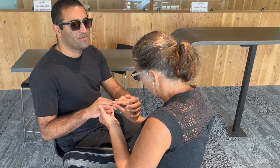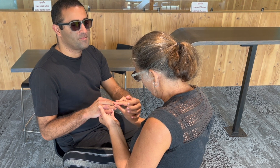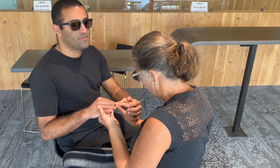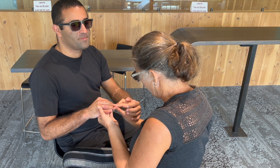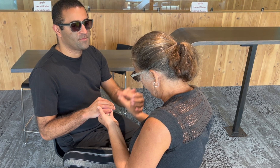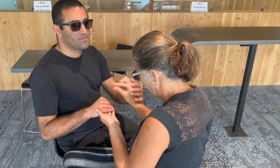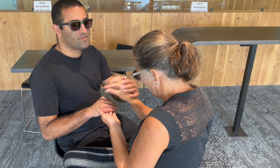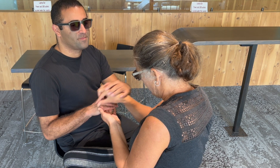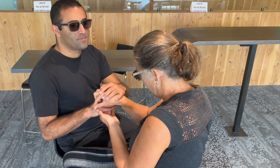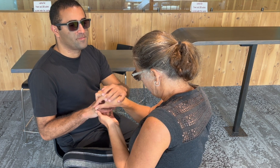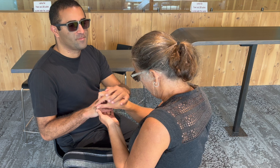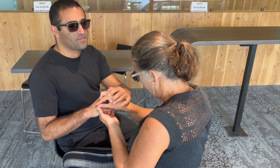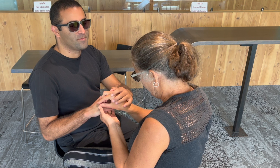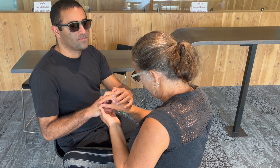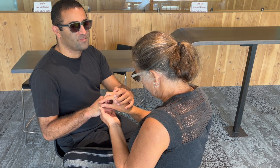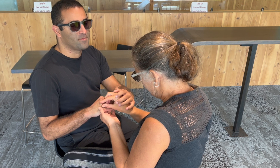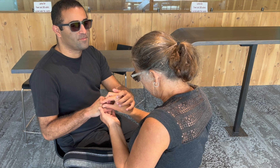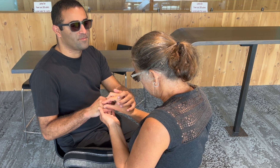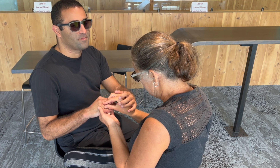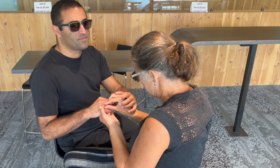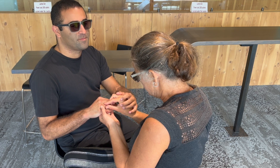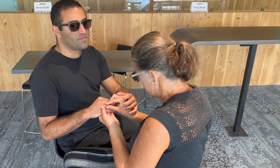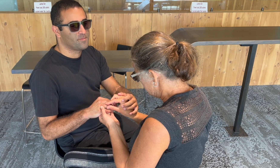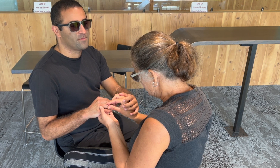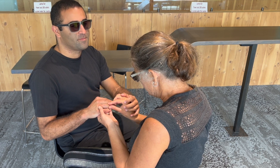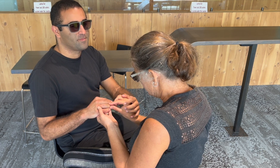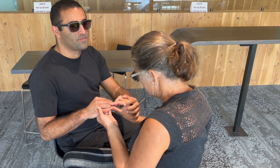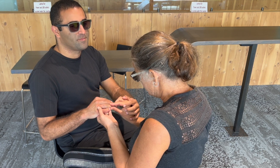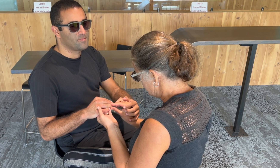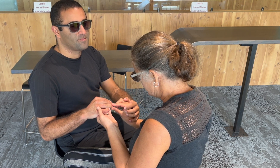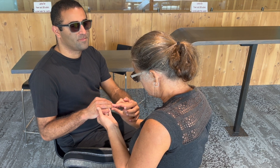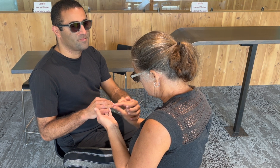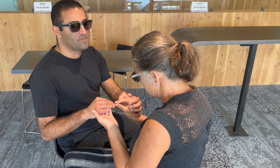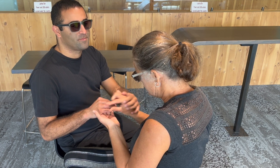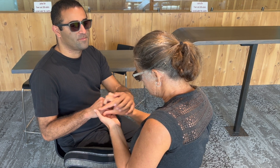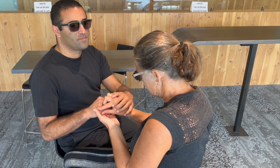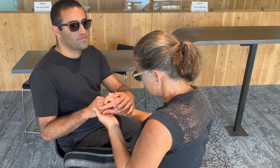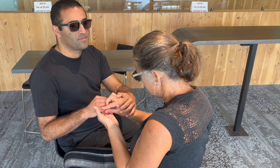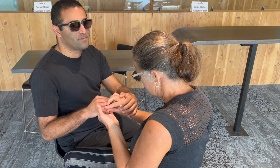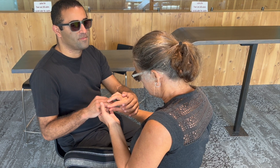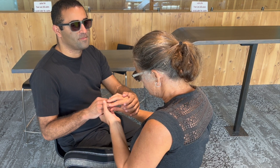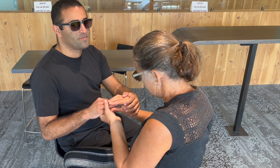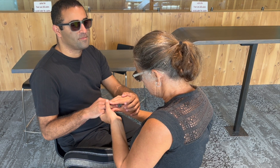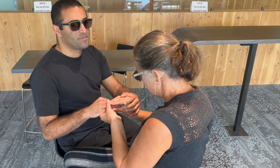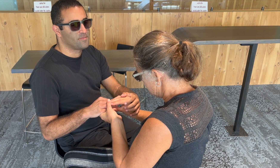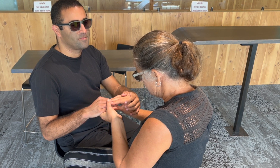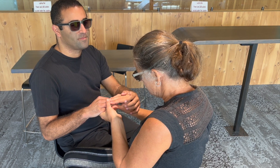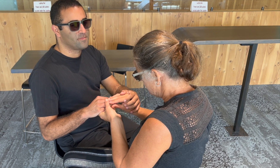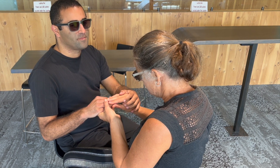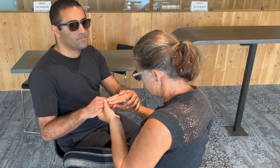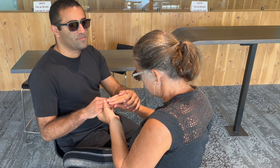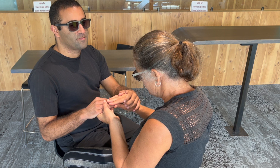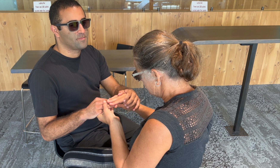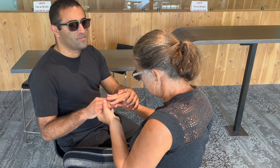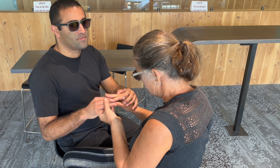And tracing our fingers along the edges, we felt some places that were broken and others that were smooth.